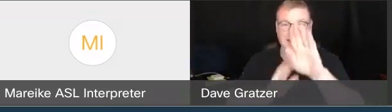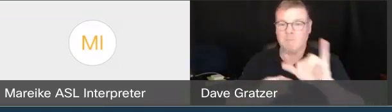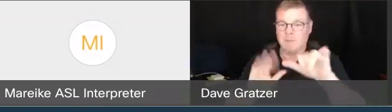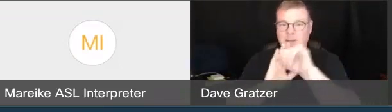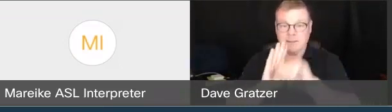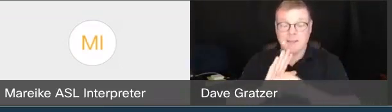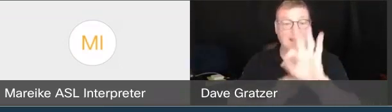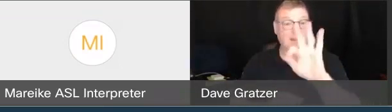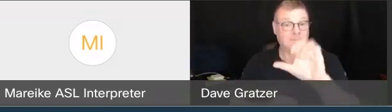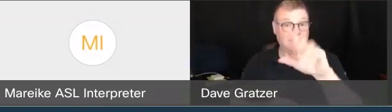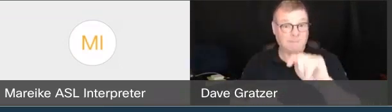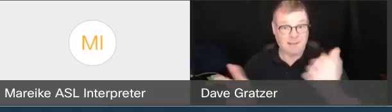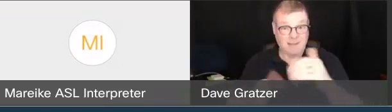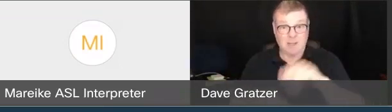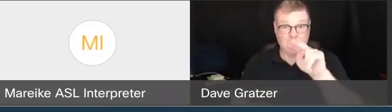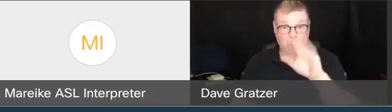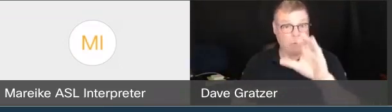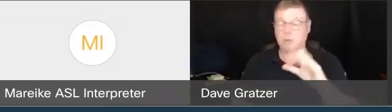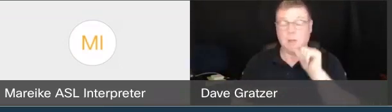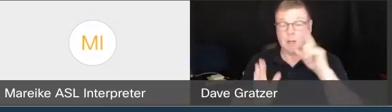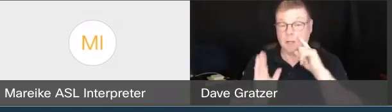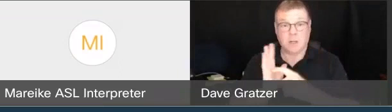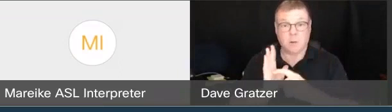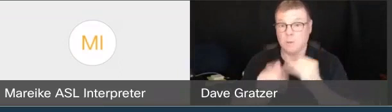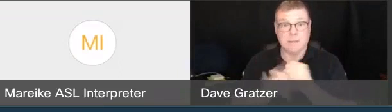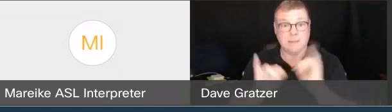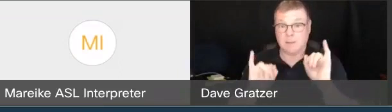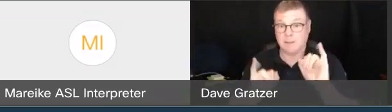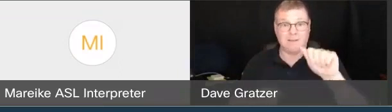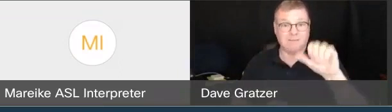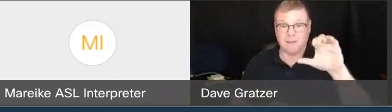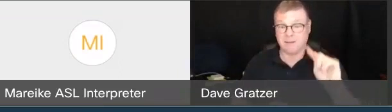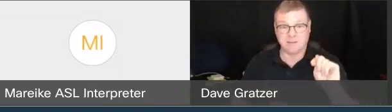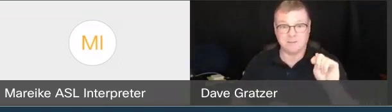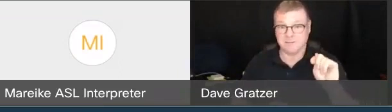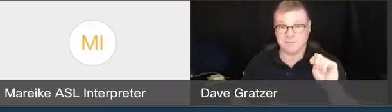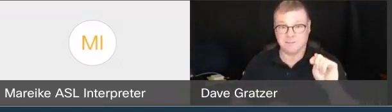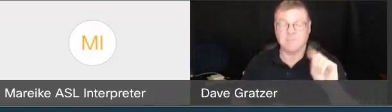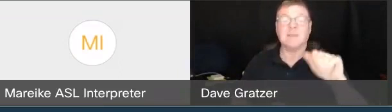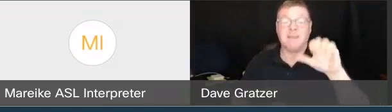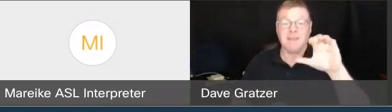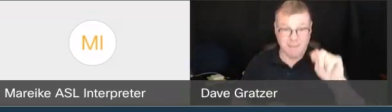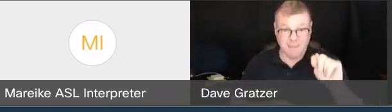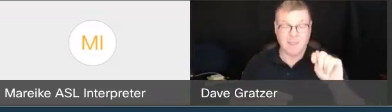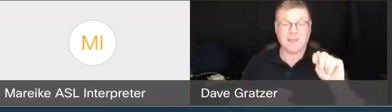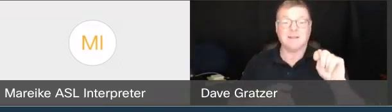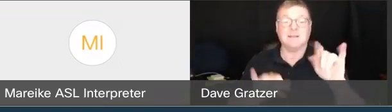FACT is not recognized independently of ACT. So their ACT fidelity standards and ACT monitoring,